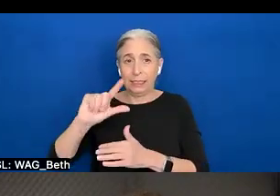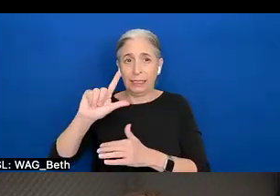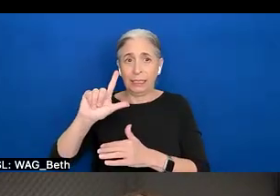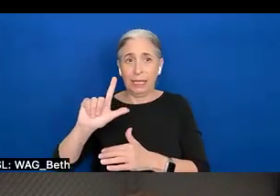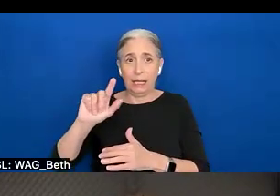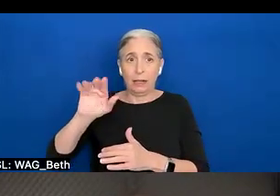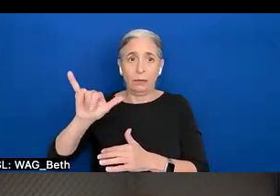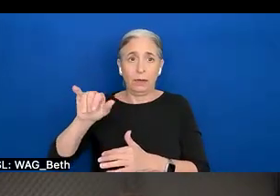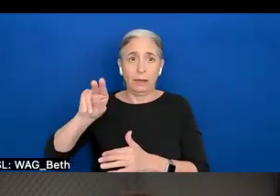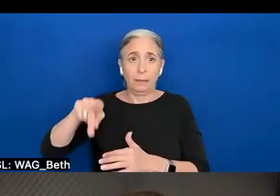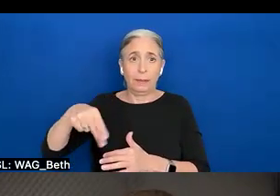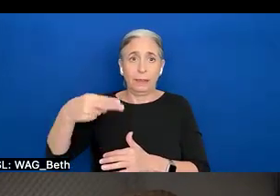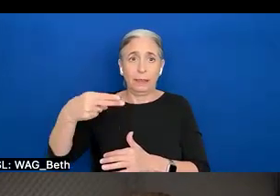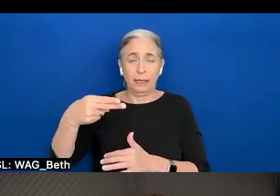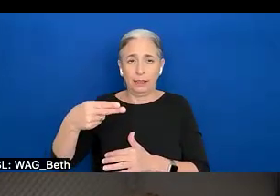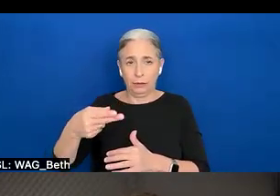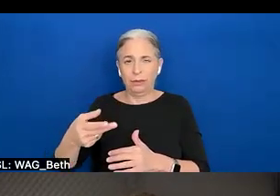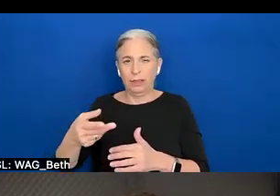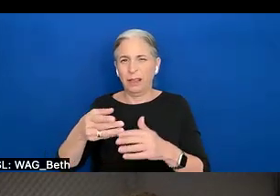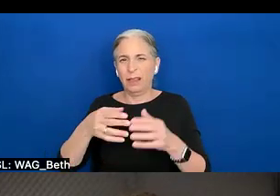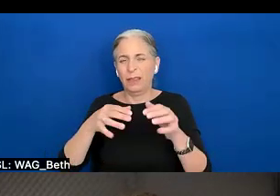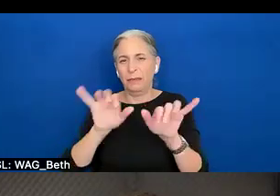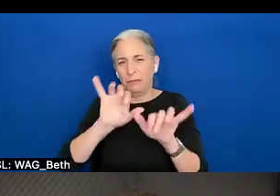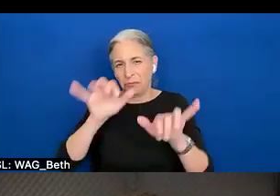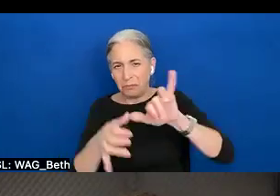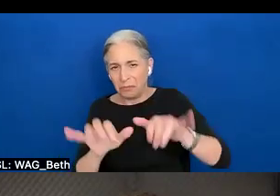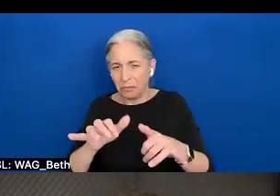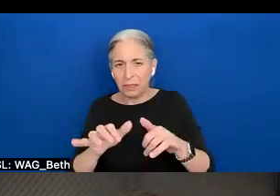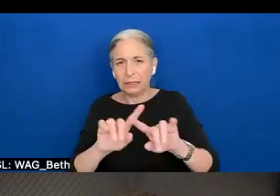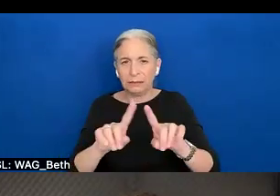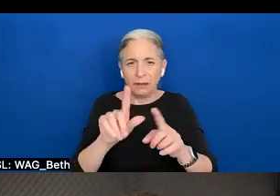And it's very refined technology that enable us to